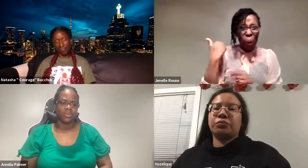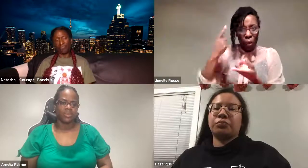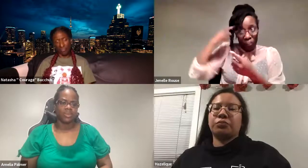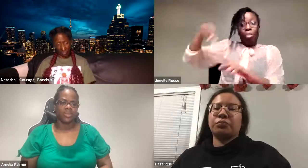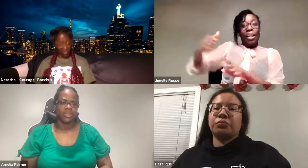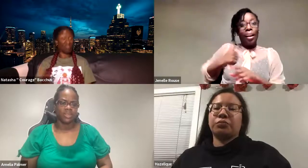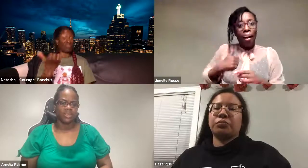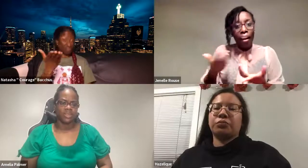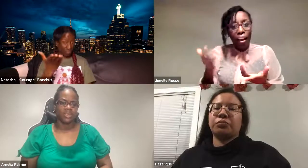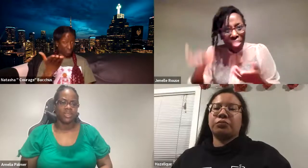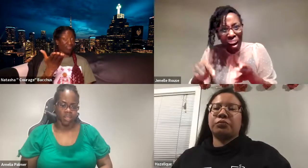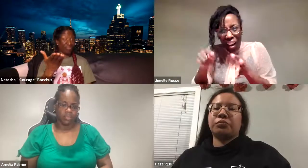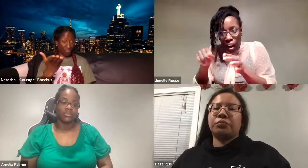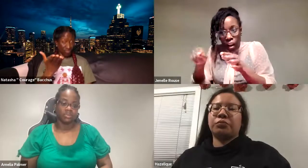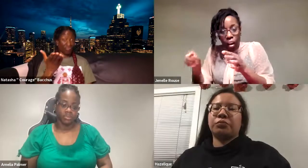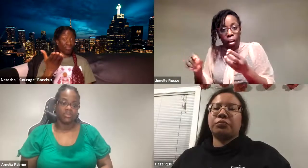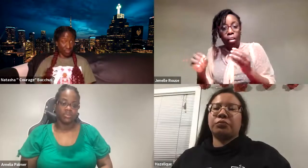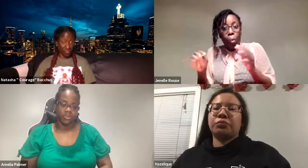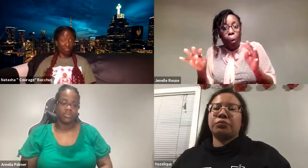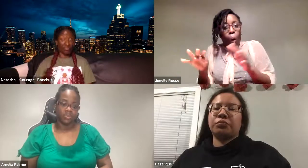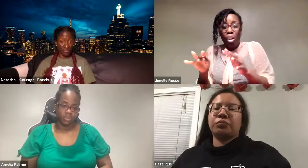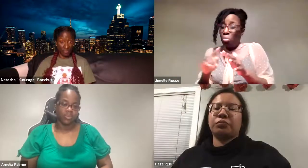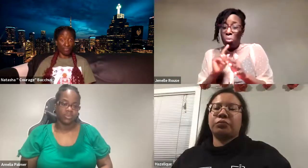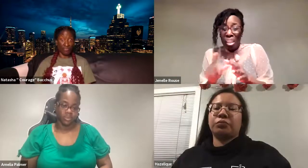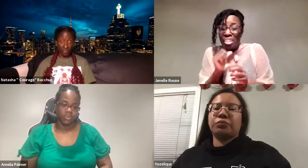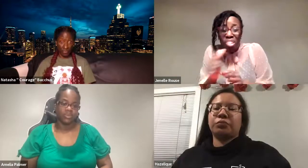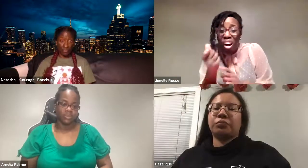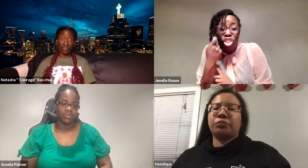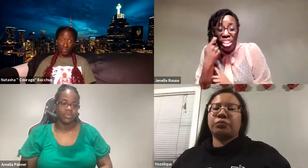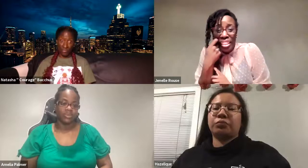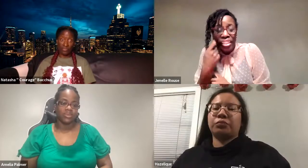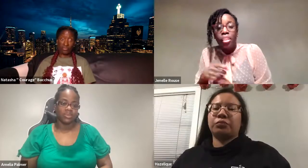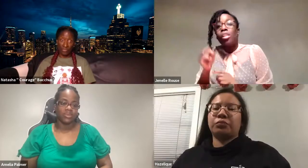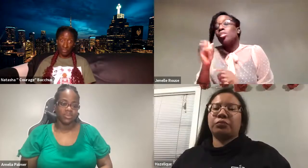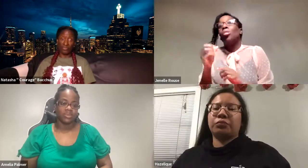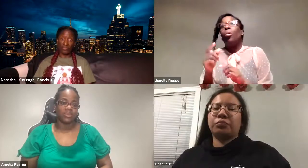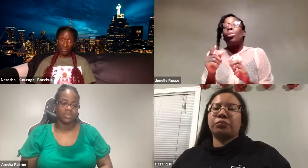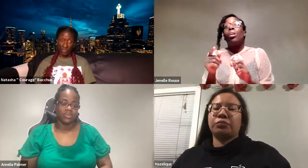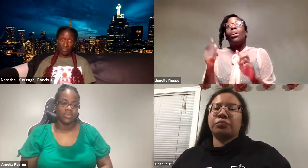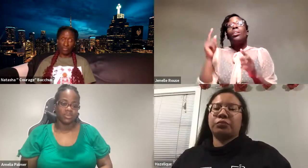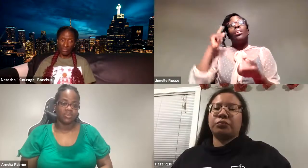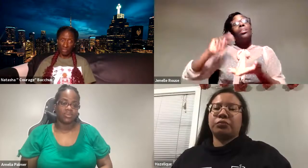and for BASL as well it's only really come into a growing awareness in canada here but it hasn't